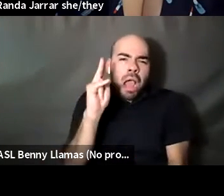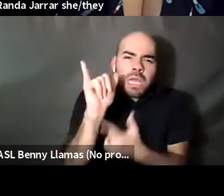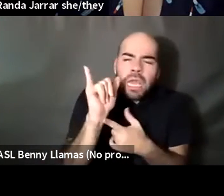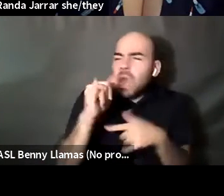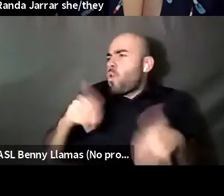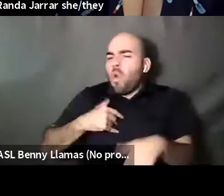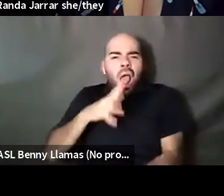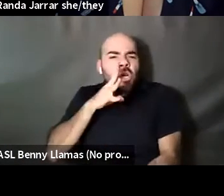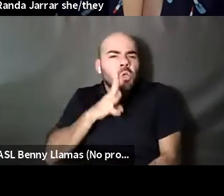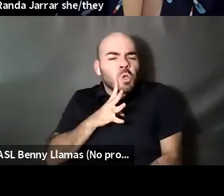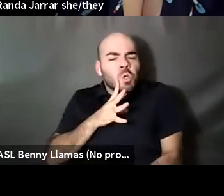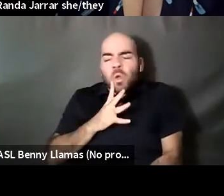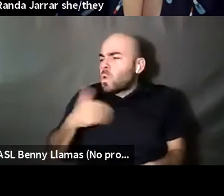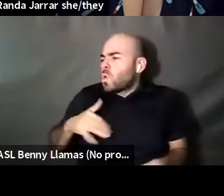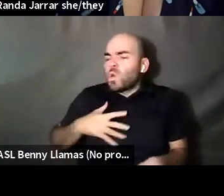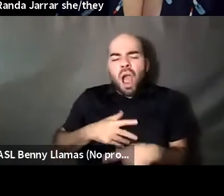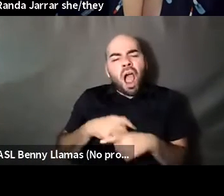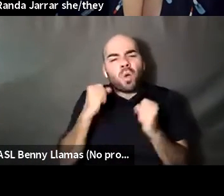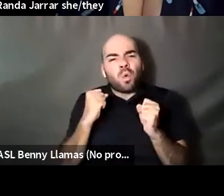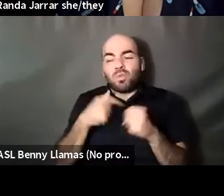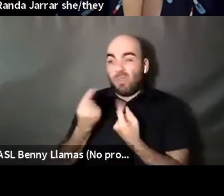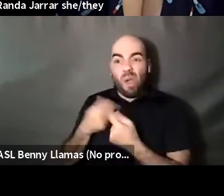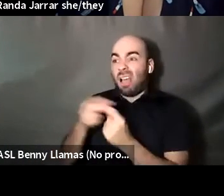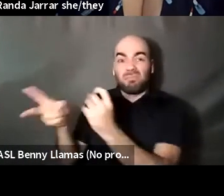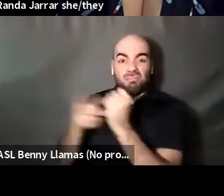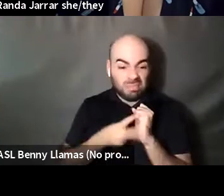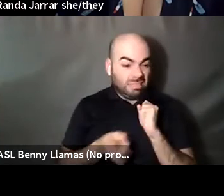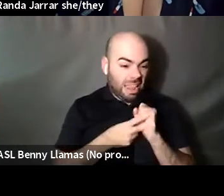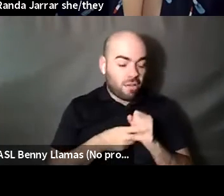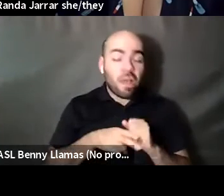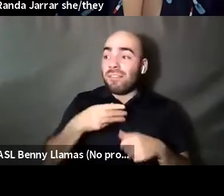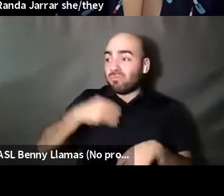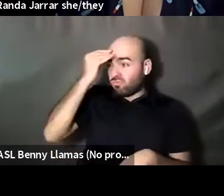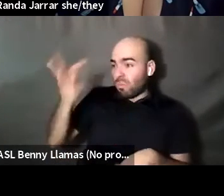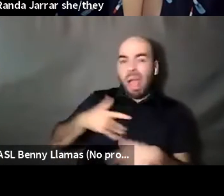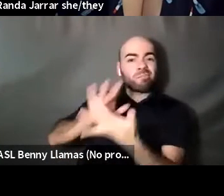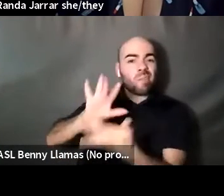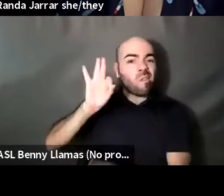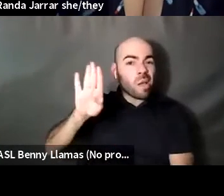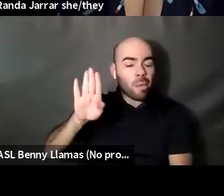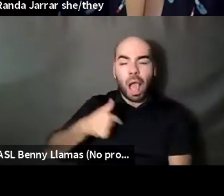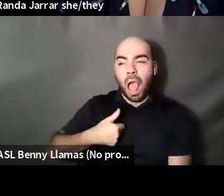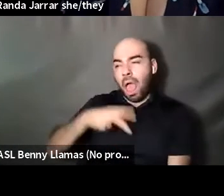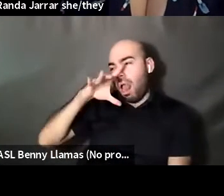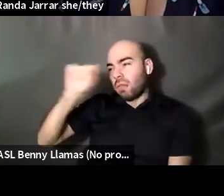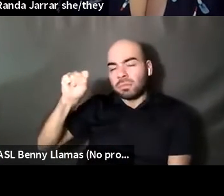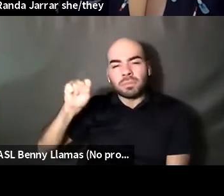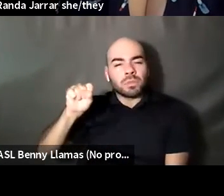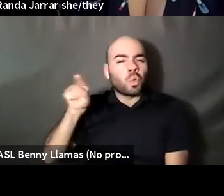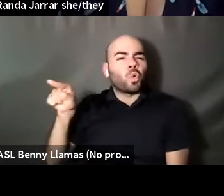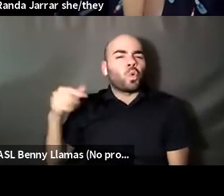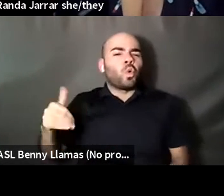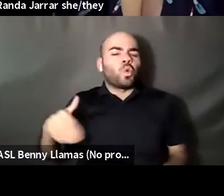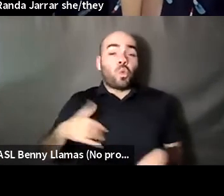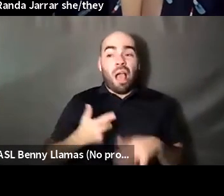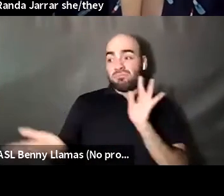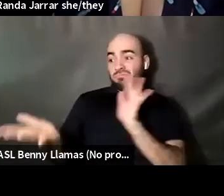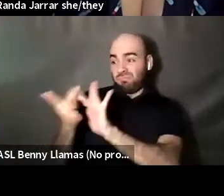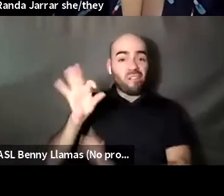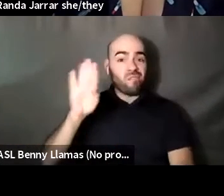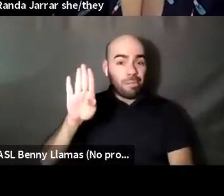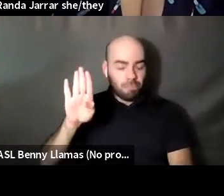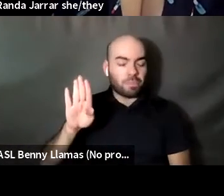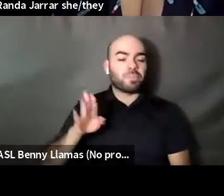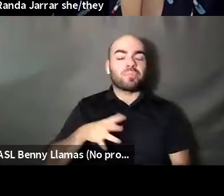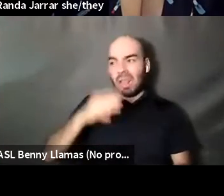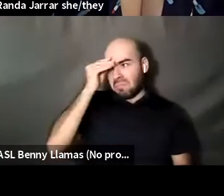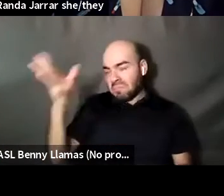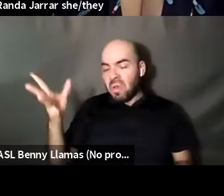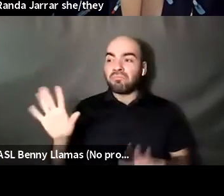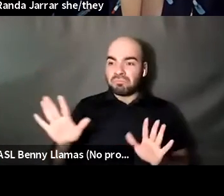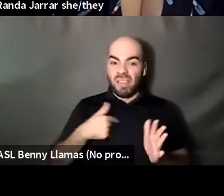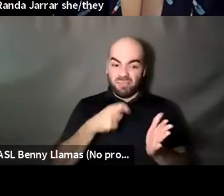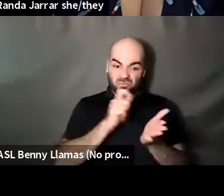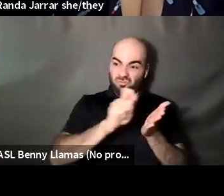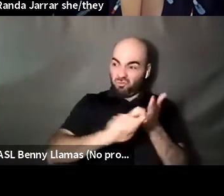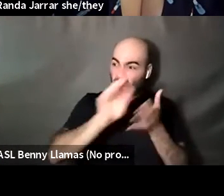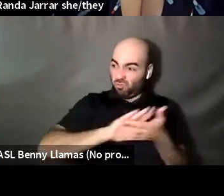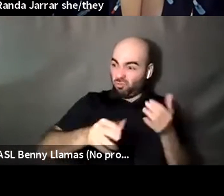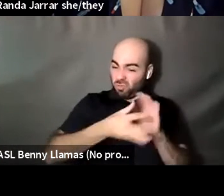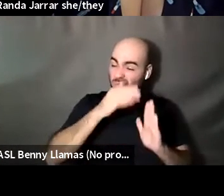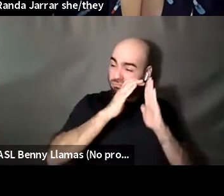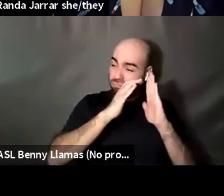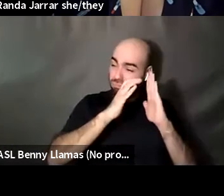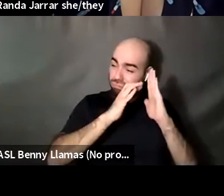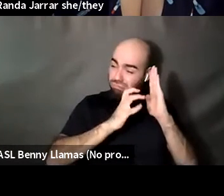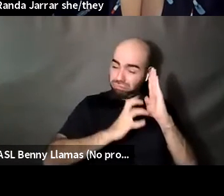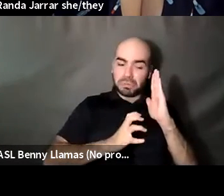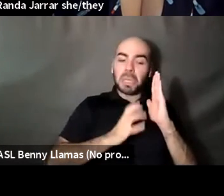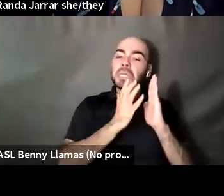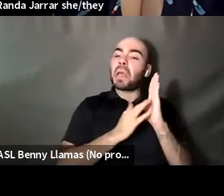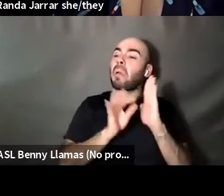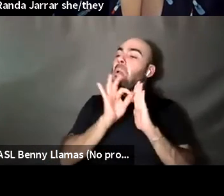Nahshon Anderson: I remember hit him up on Facebook. And I told him that I wrote a story about him. I was, I was really, really attracted Timothy, I very, very relevant crazy about him and I wrote a story and I shared some some excerpts of it. And then he hit never responded